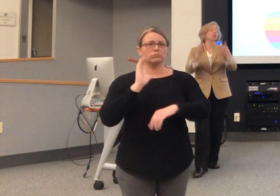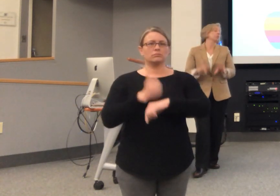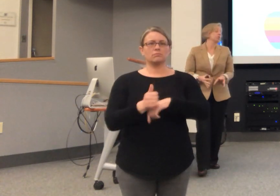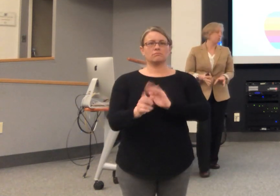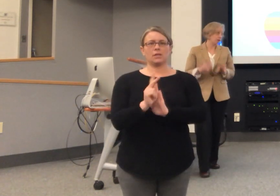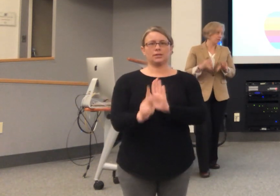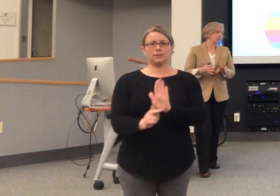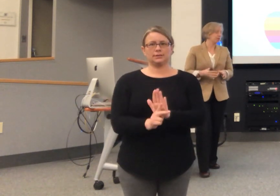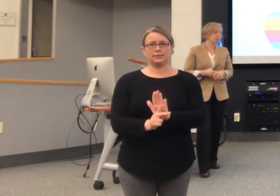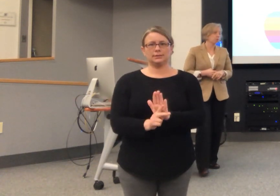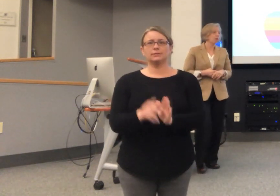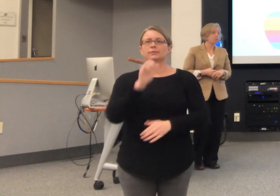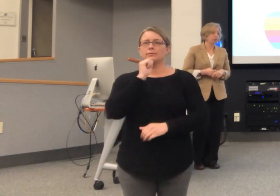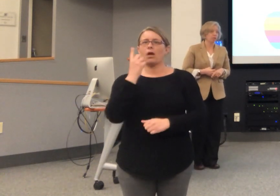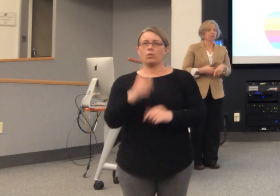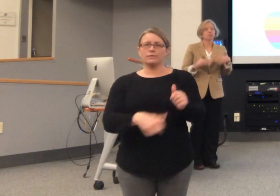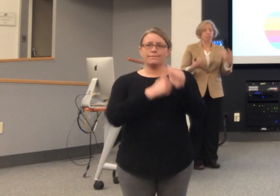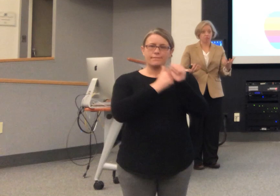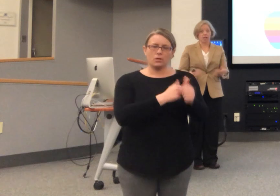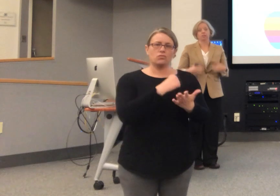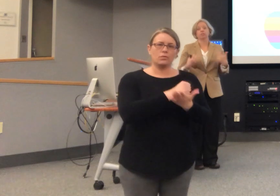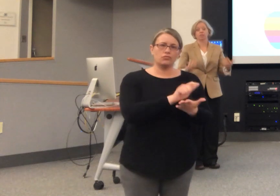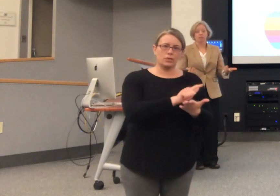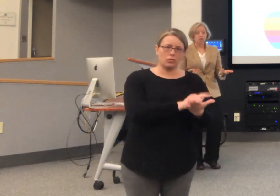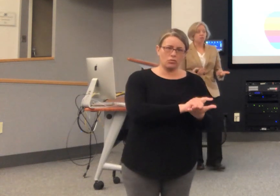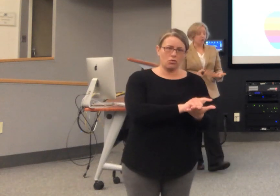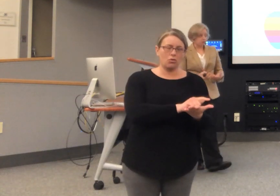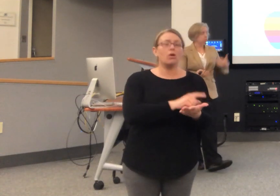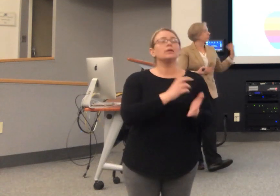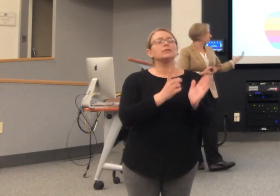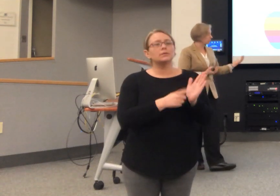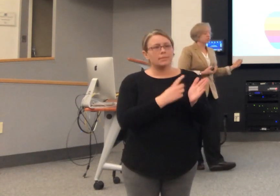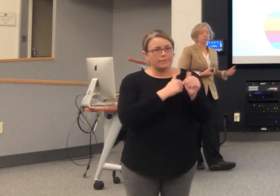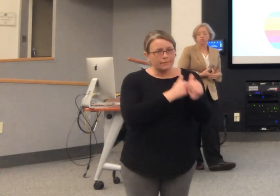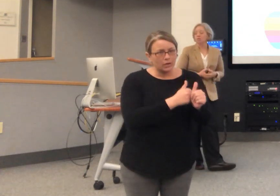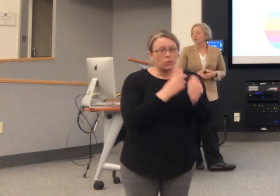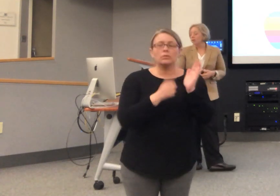we are going to respect these intellectual property rights of faculty, of graduate students, of students.